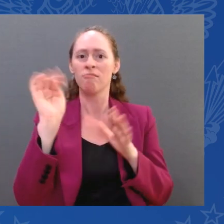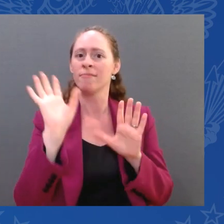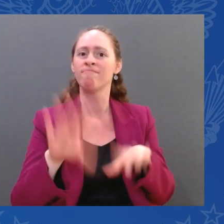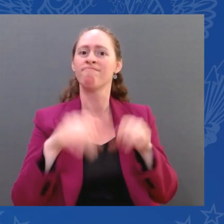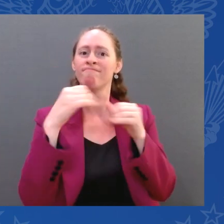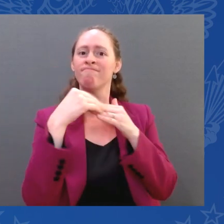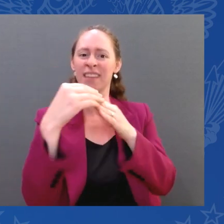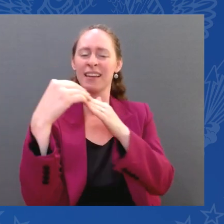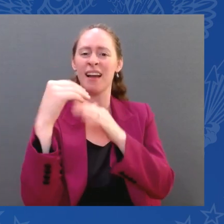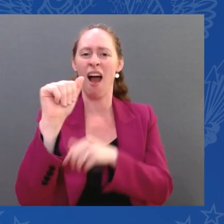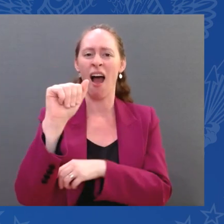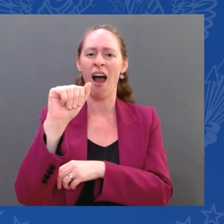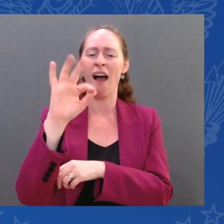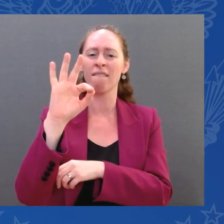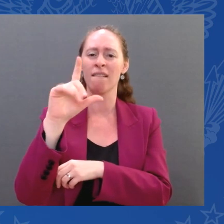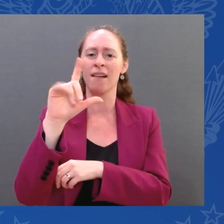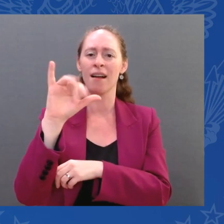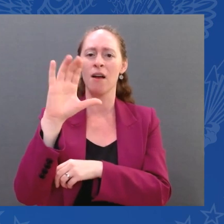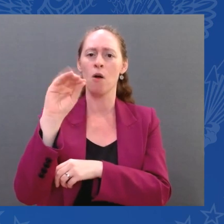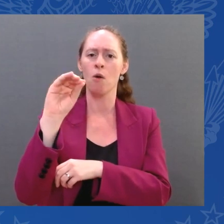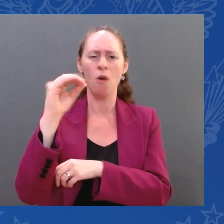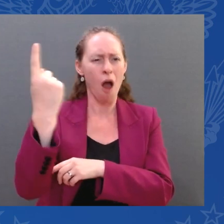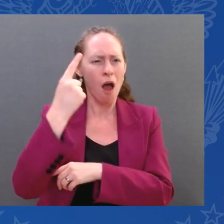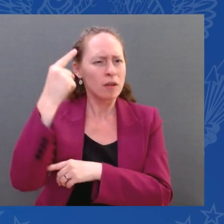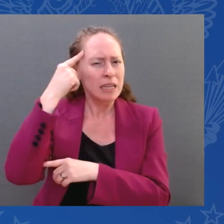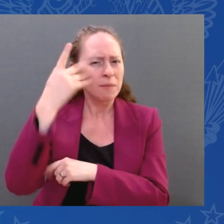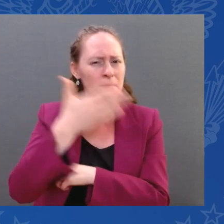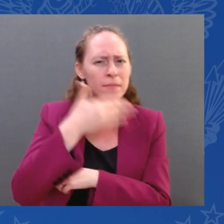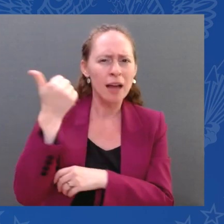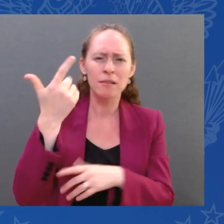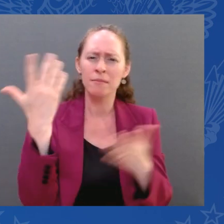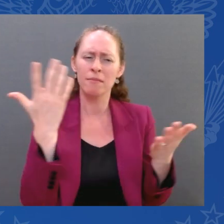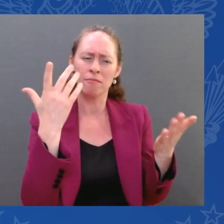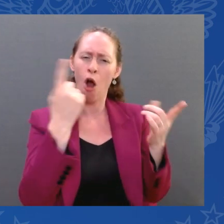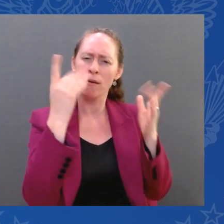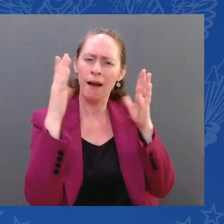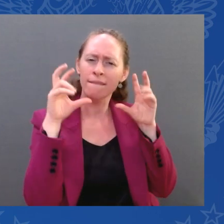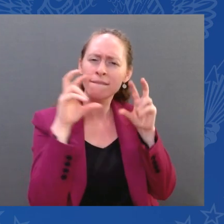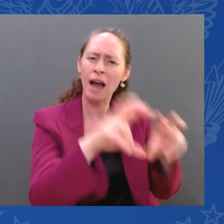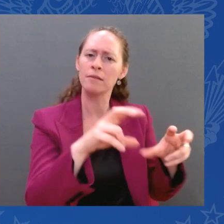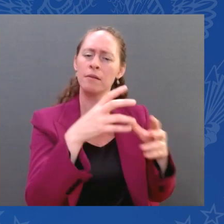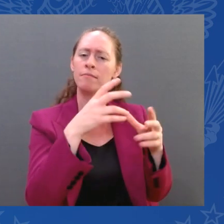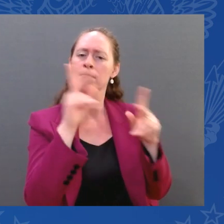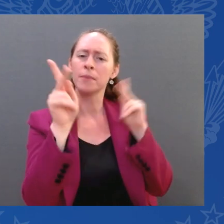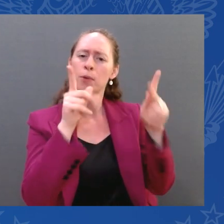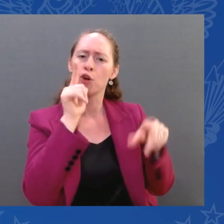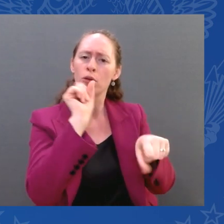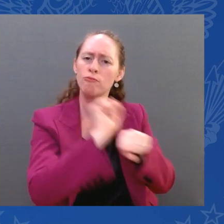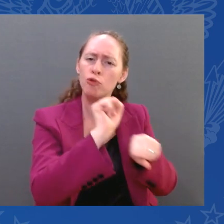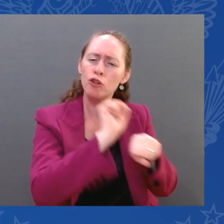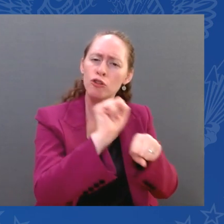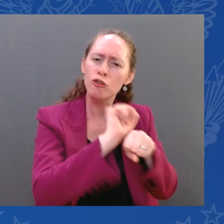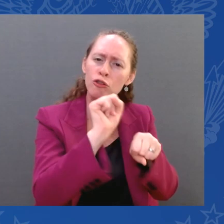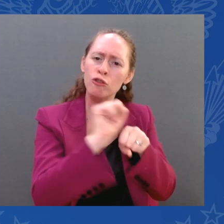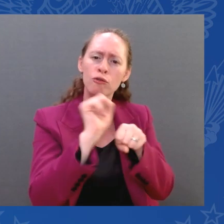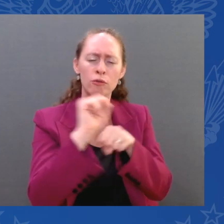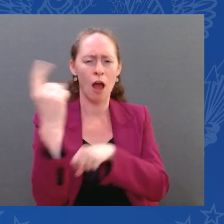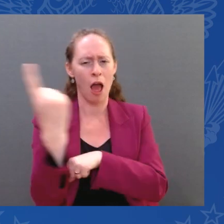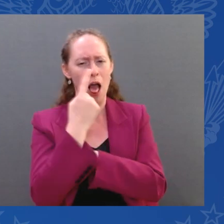He built worker power by speaking truth to power, knowing that the middle class built America and unions built the middle class.